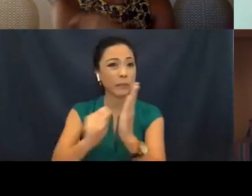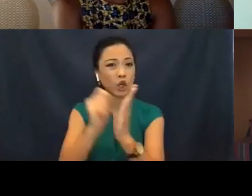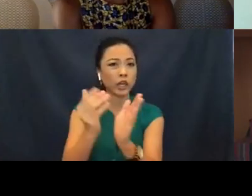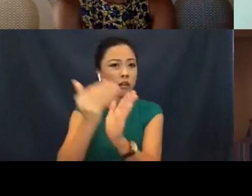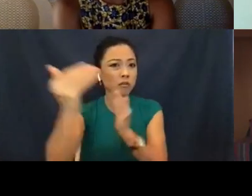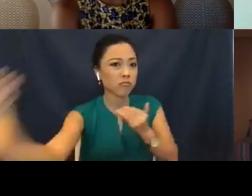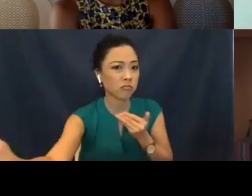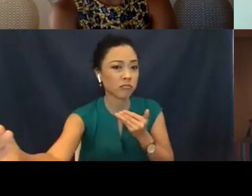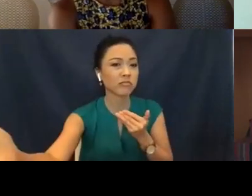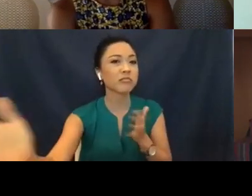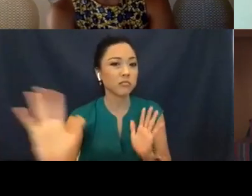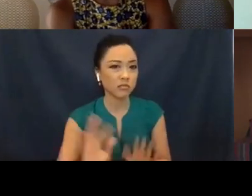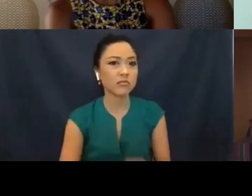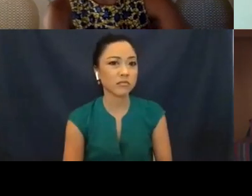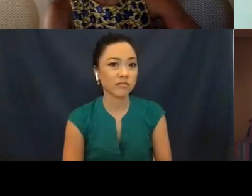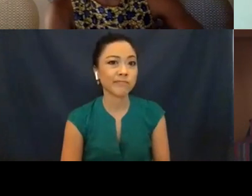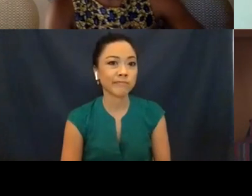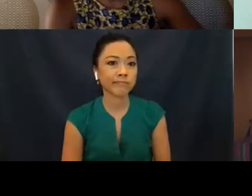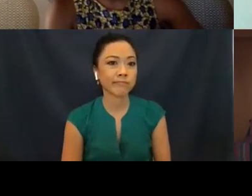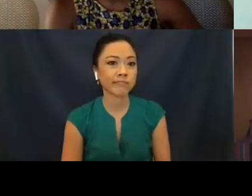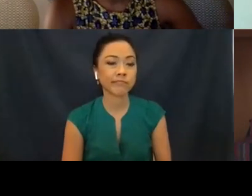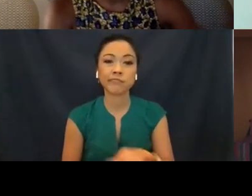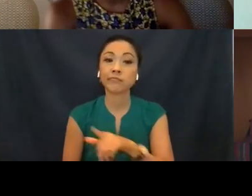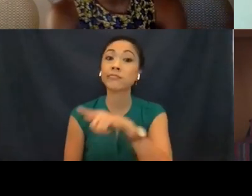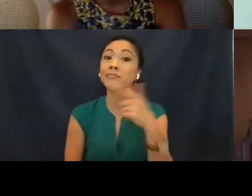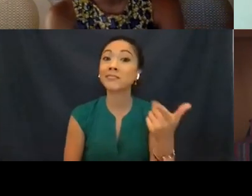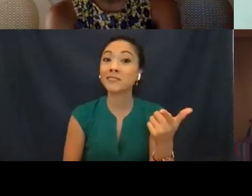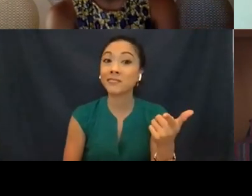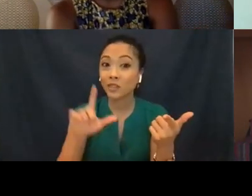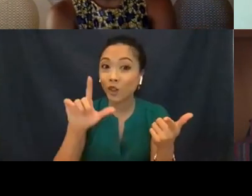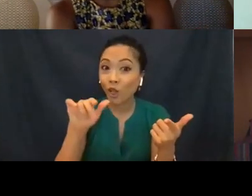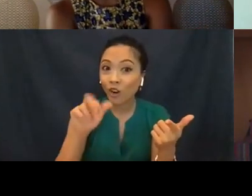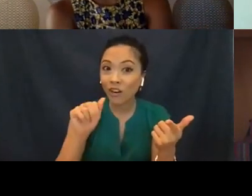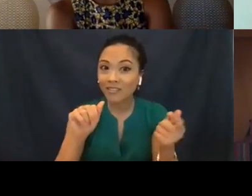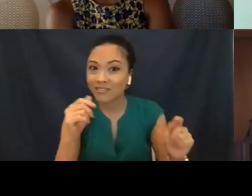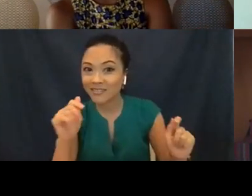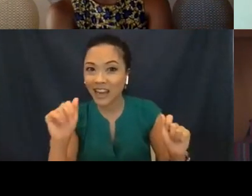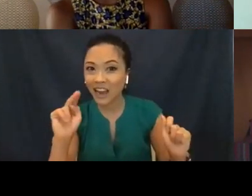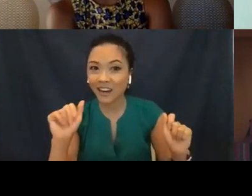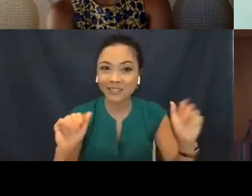Laura, you want to say something. >> LAURA COLBY: I was going to say